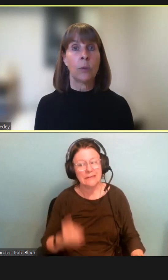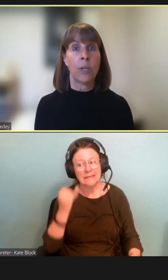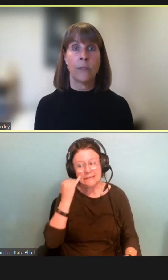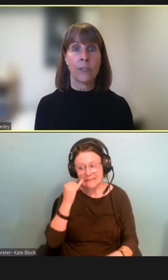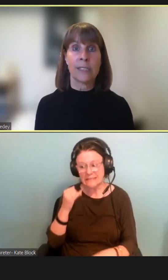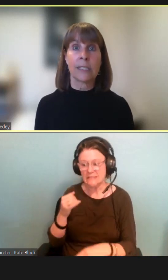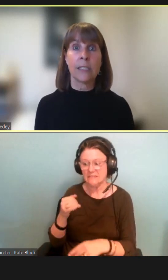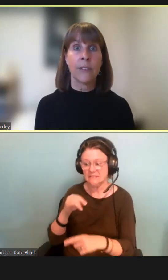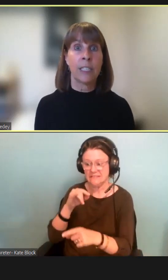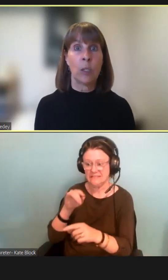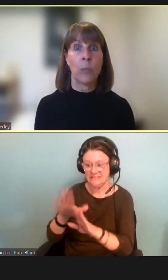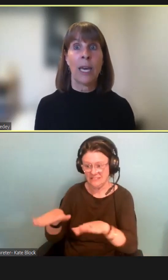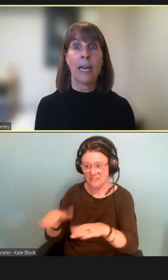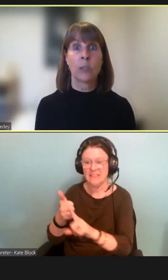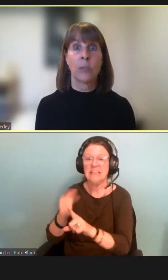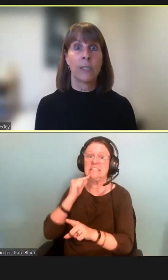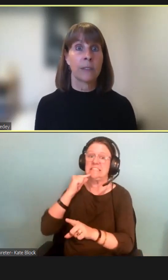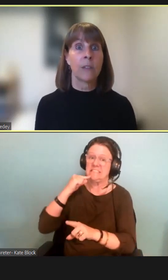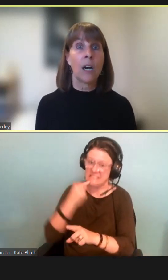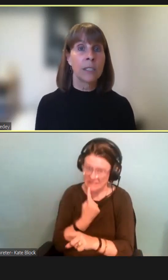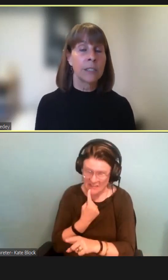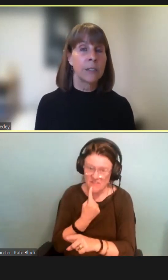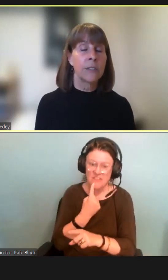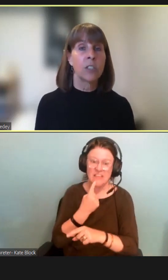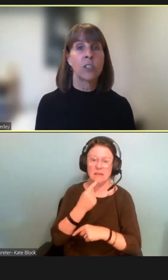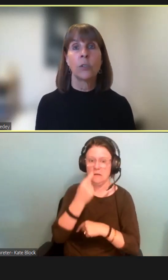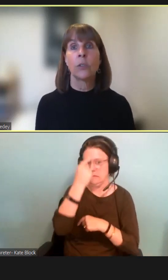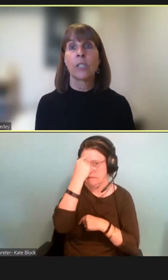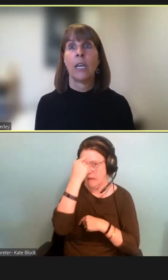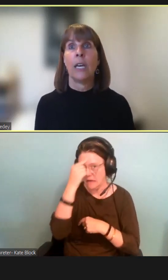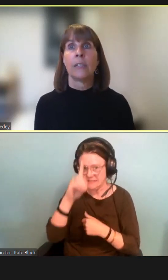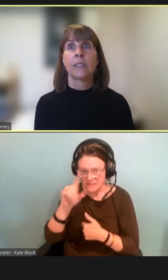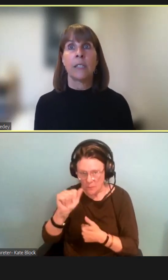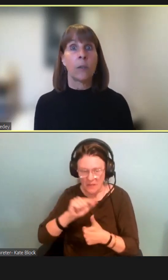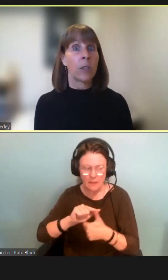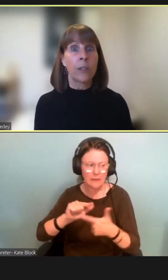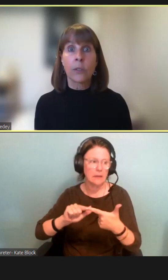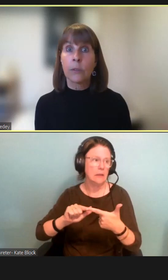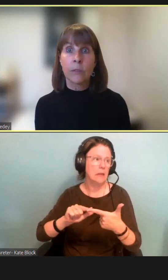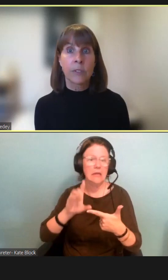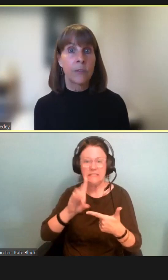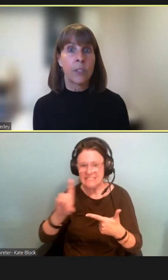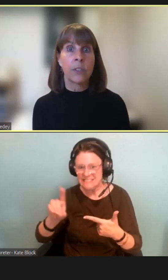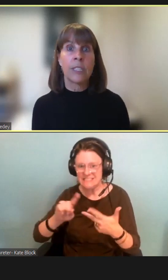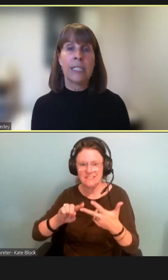very significant impacts because of cognitive issues or other severe